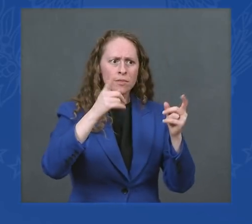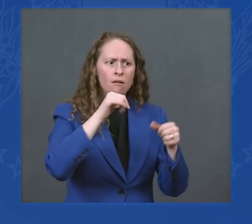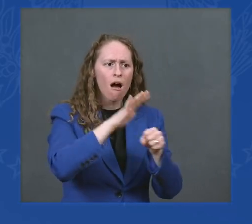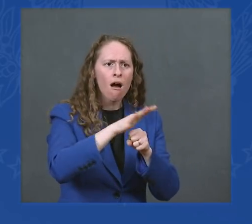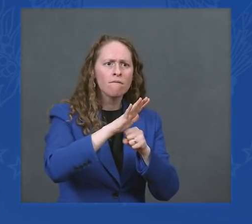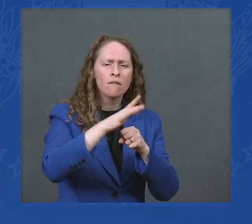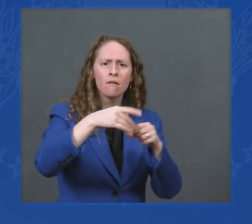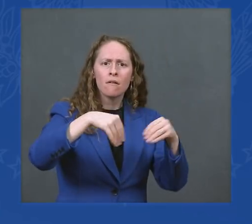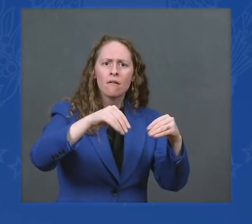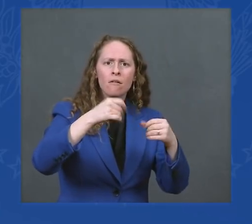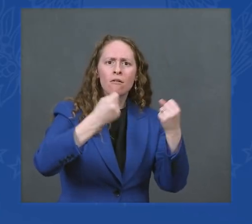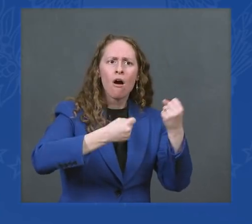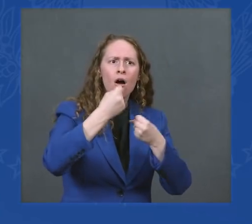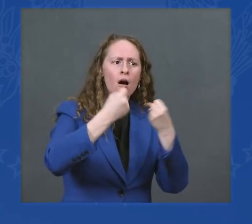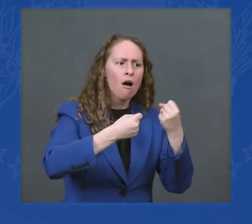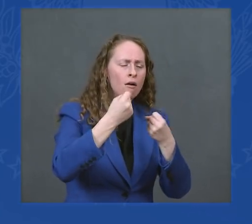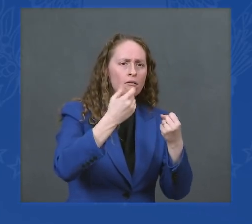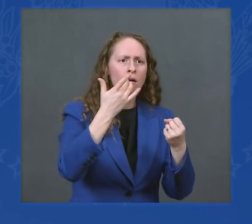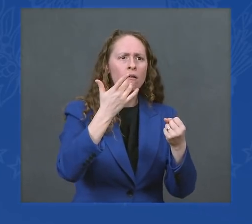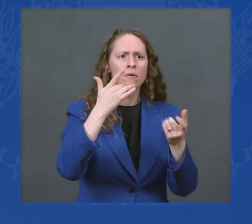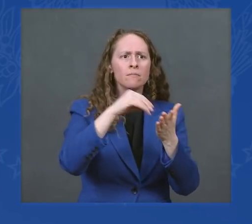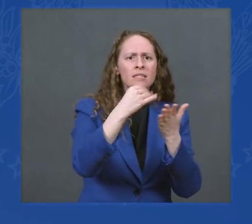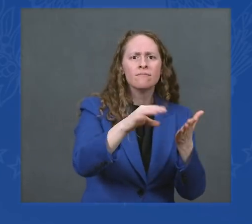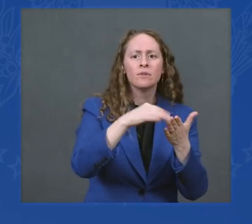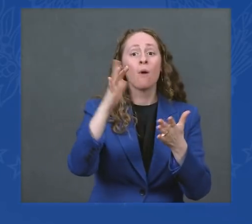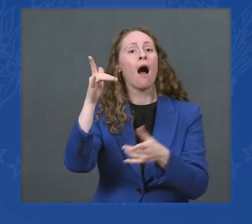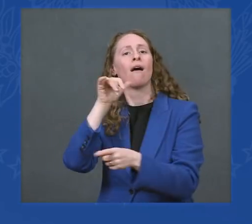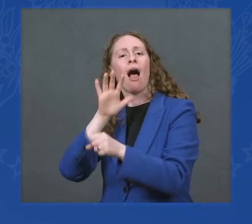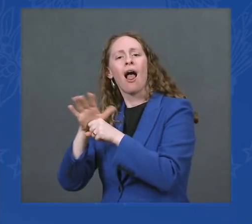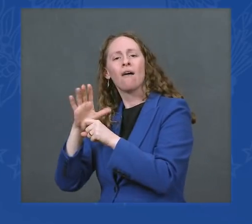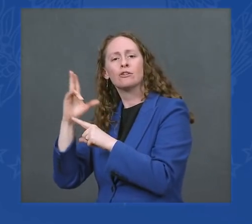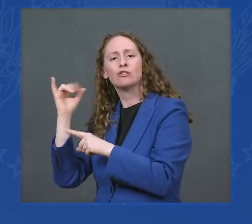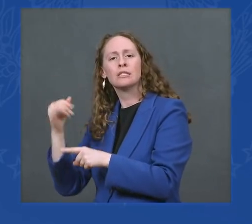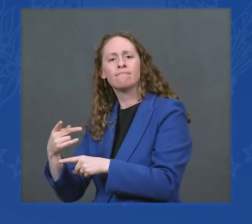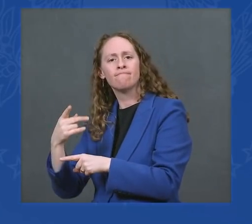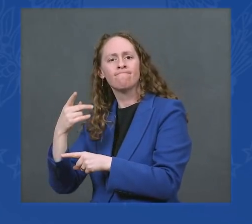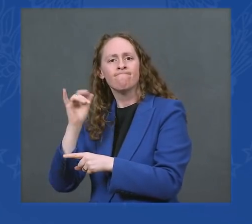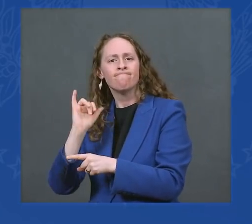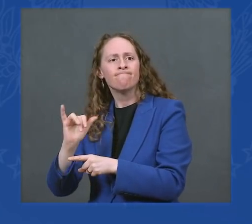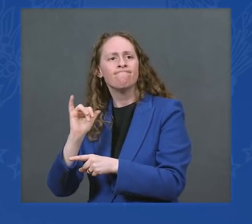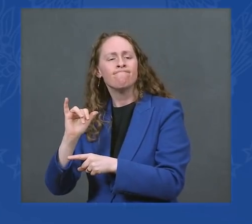Intel's announcement helps us fix that problem. And Intel isn't alone.